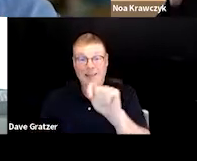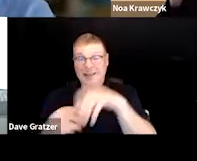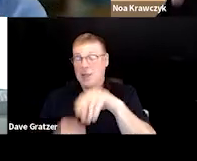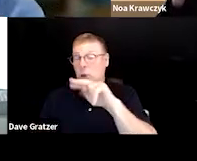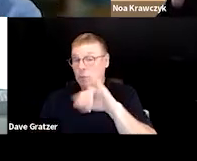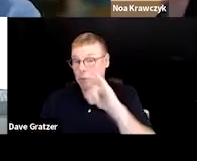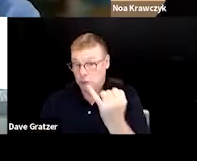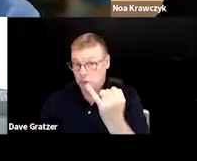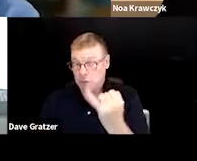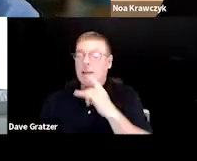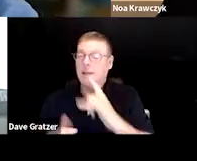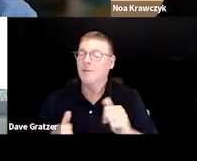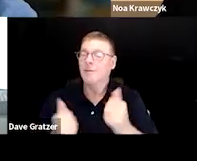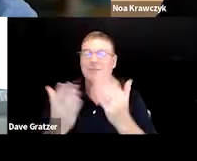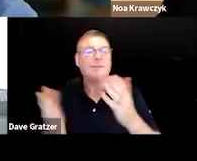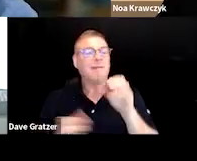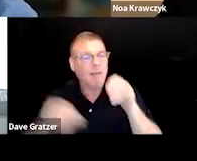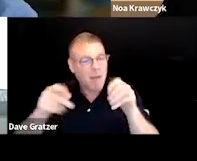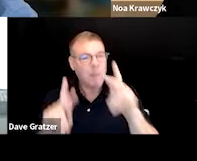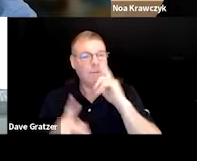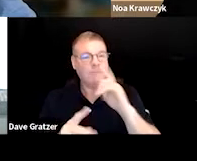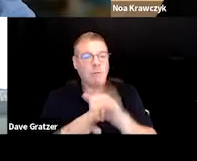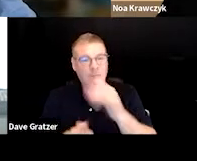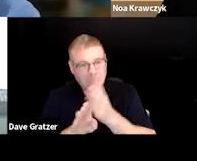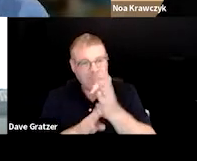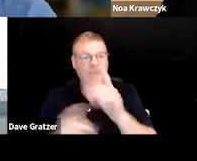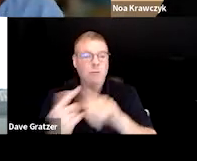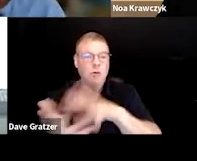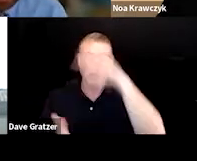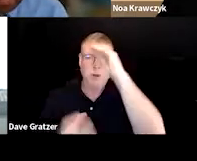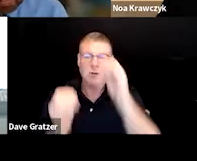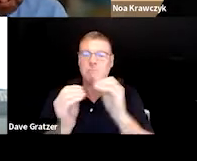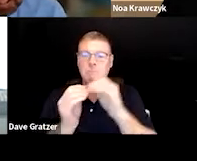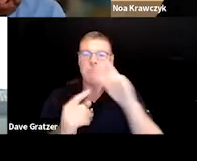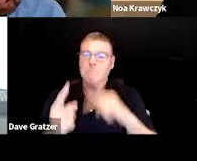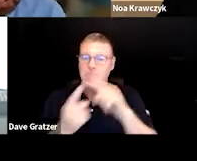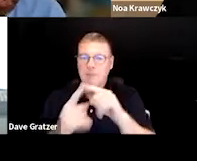has provided an opportunity for the field to learn more about the barriers and the opportunities